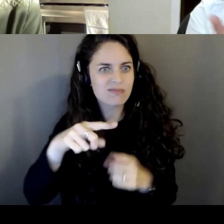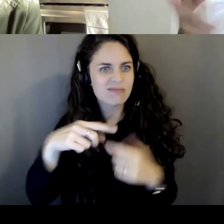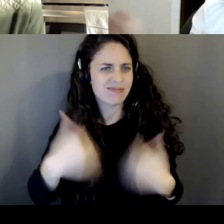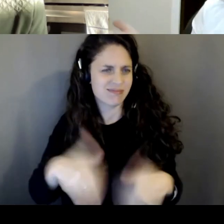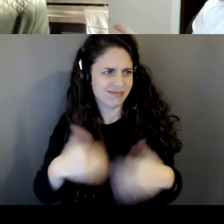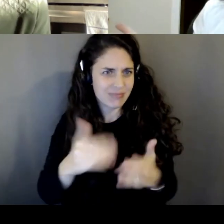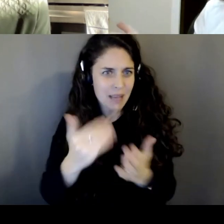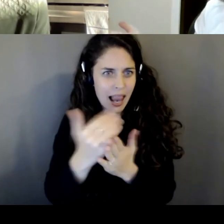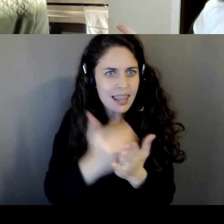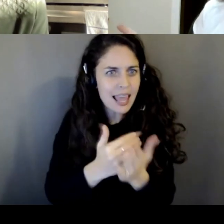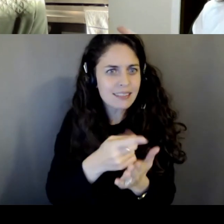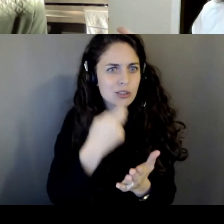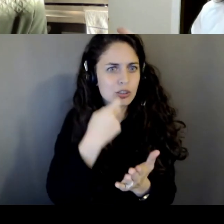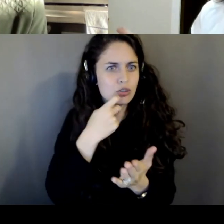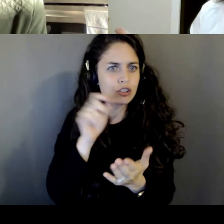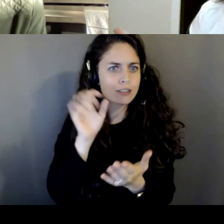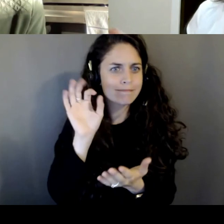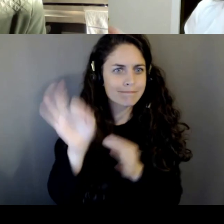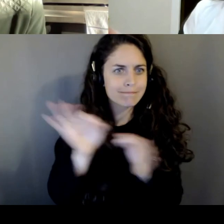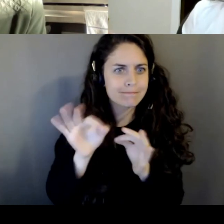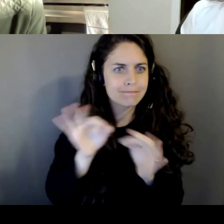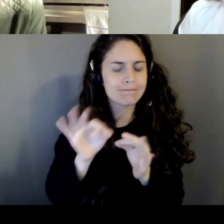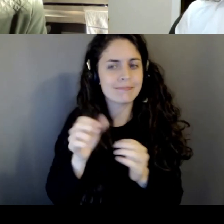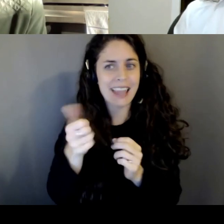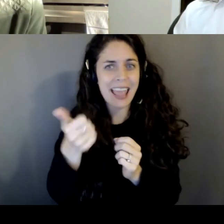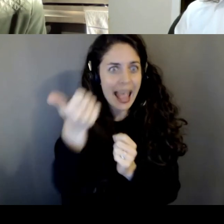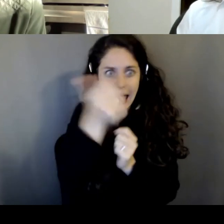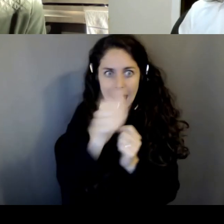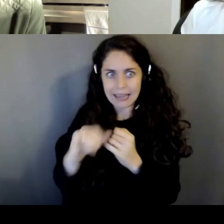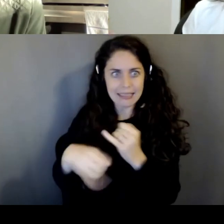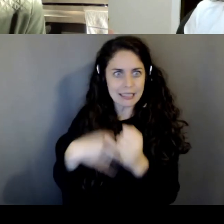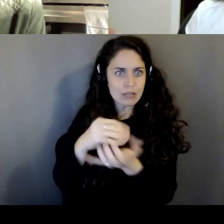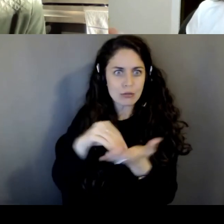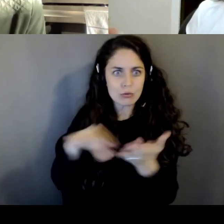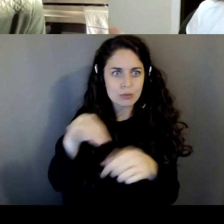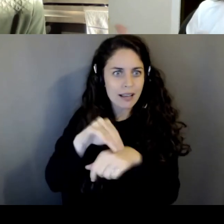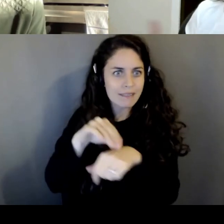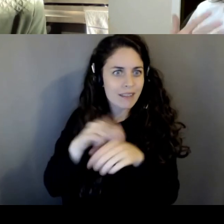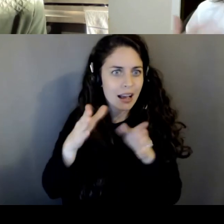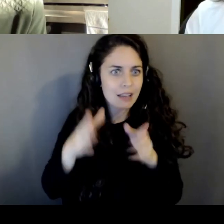shared that any international student adviser or office can take into account when they're